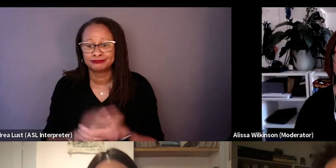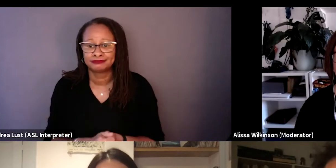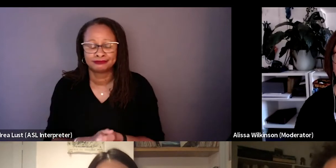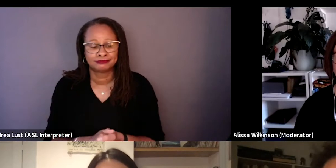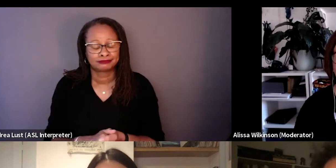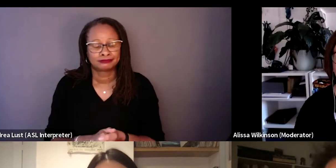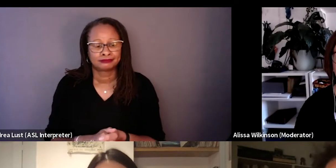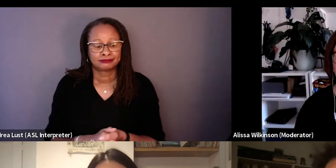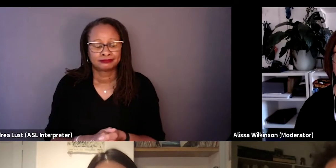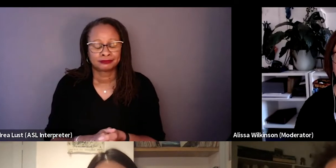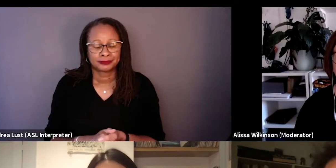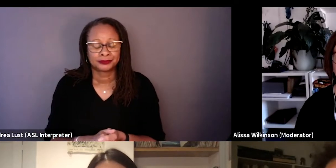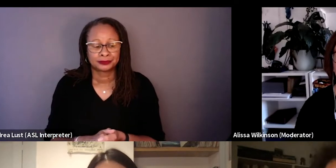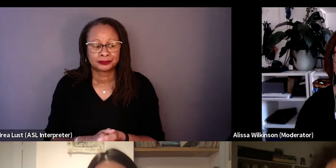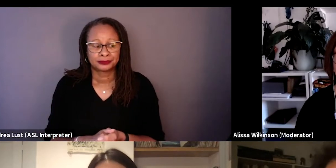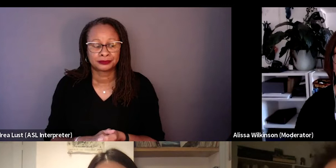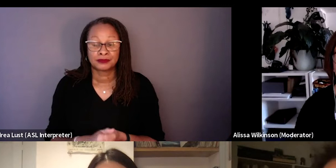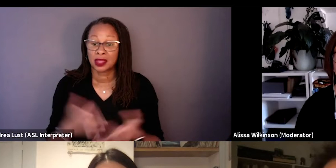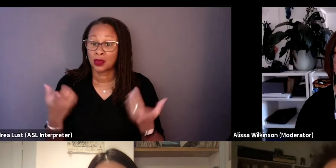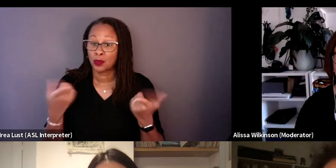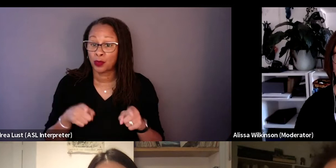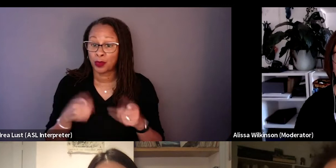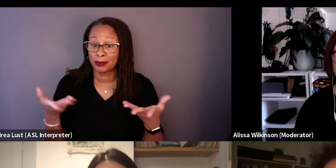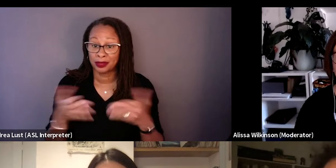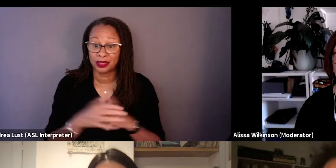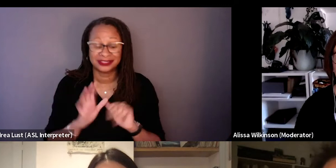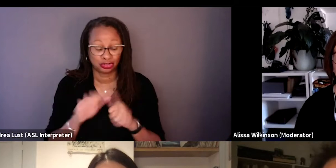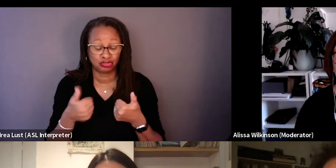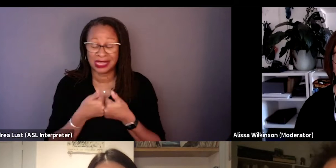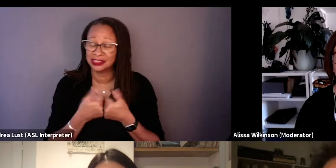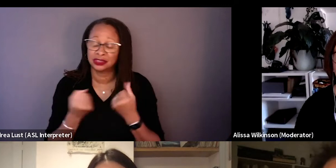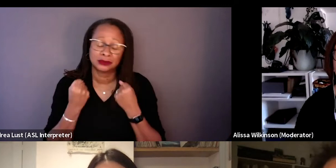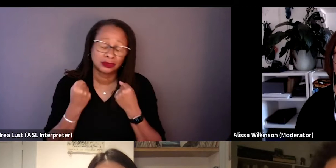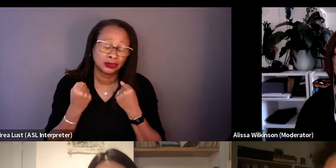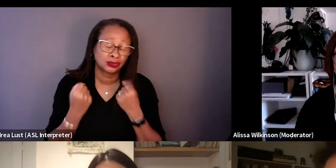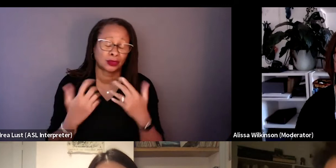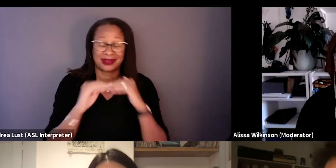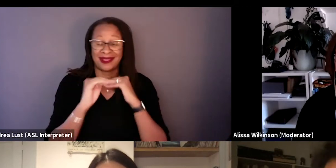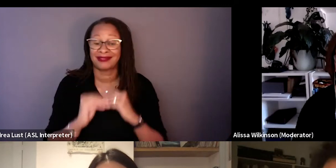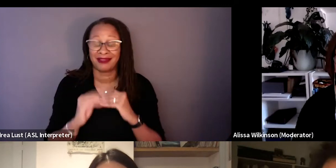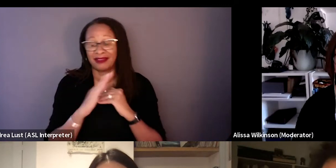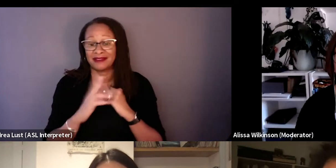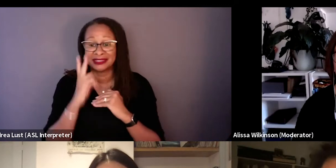what, what, what was here, I mean, there, this was challenging on so many levels, I had never seen anything I,